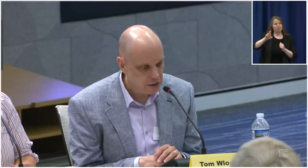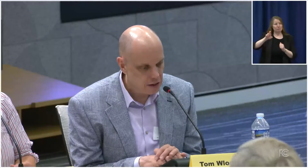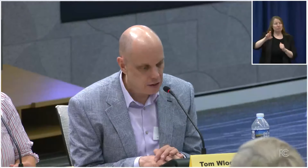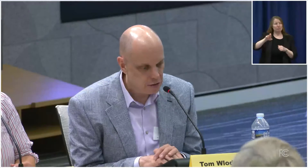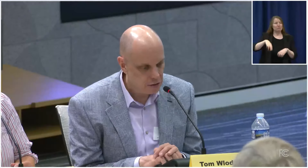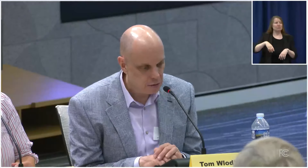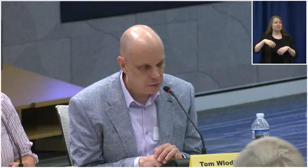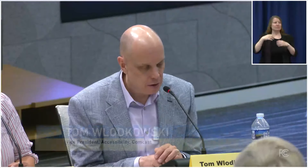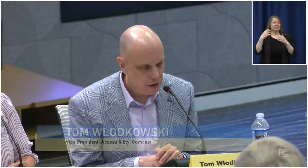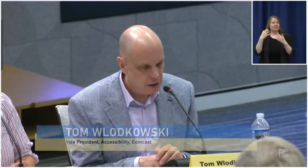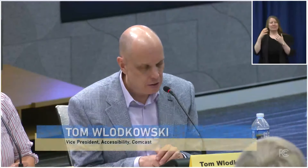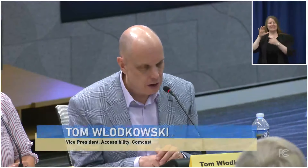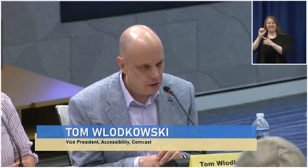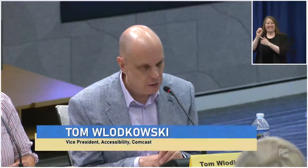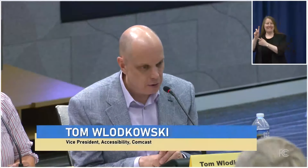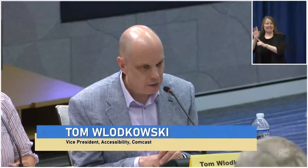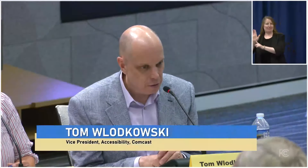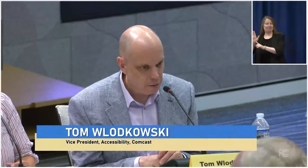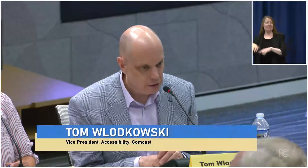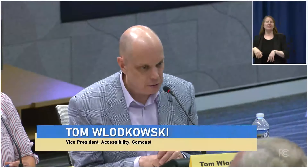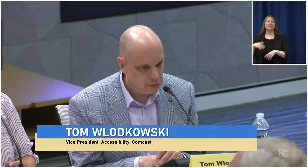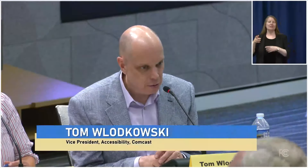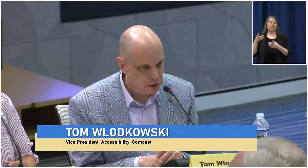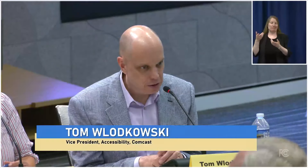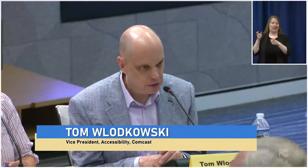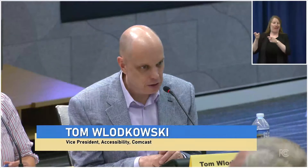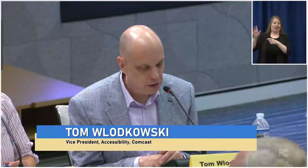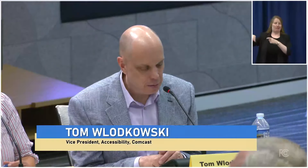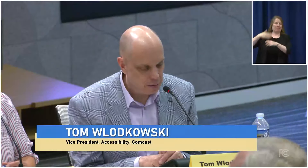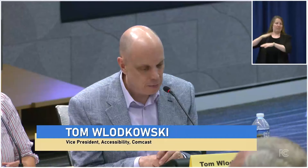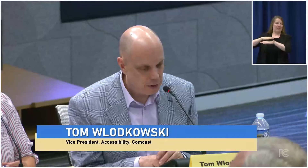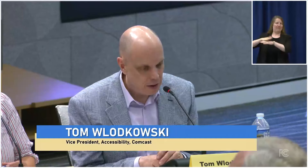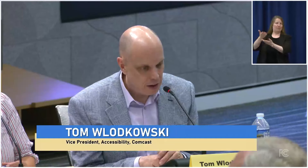THIS IS TOM.